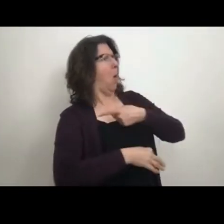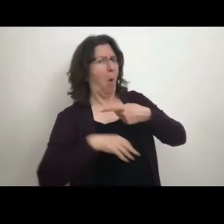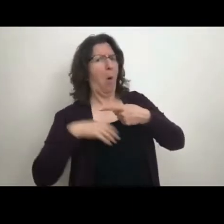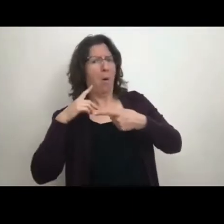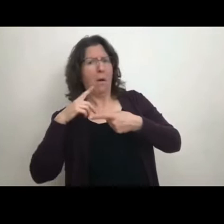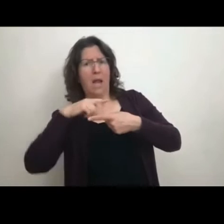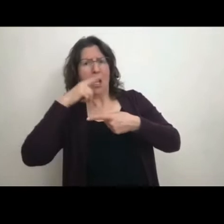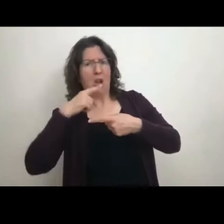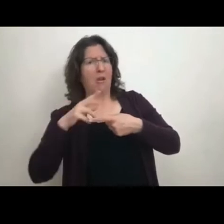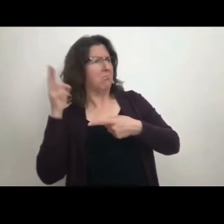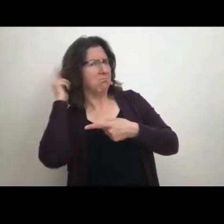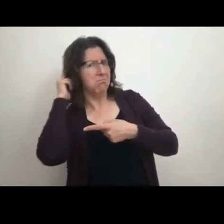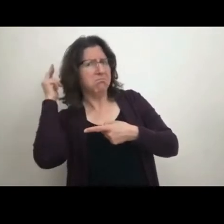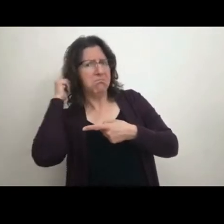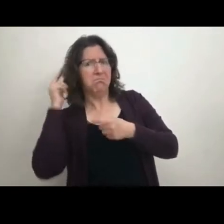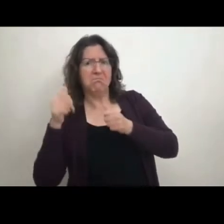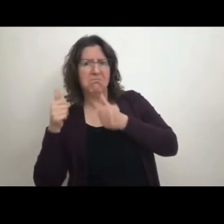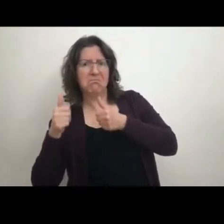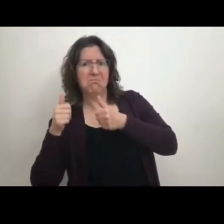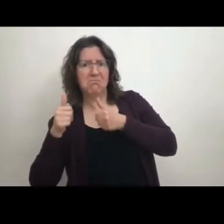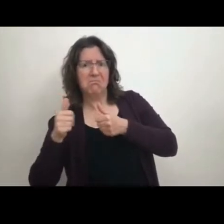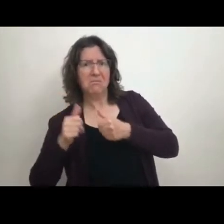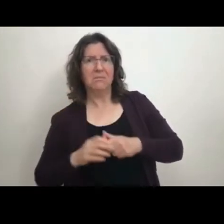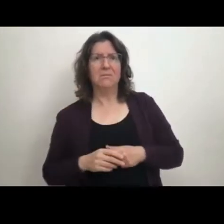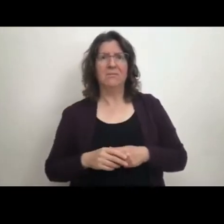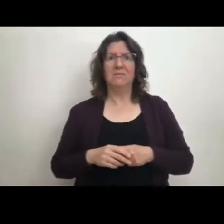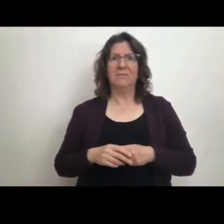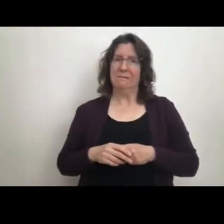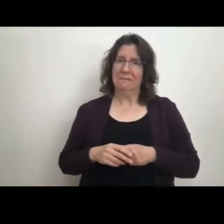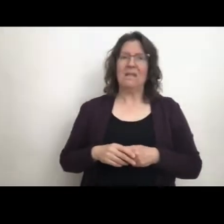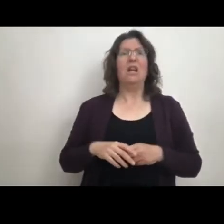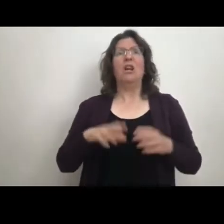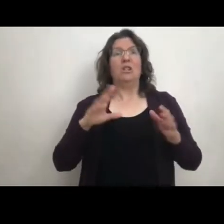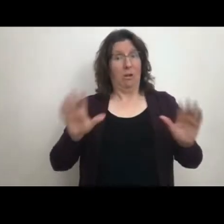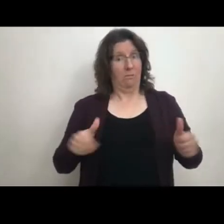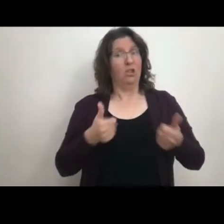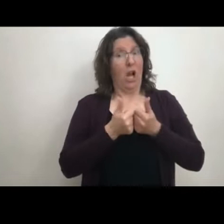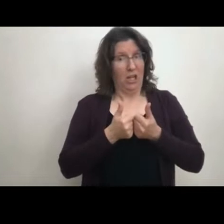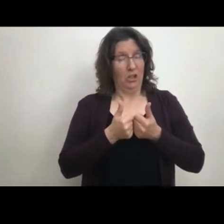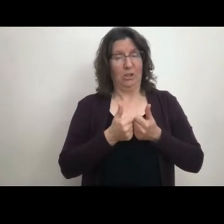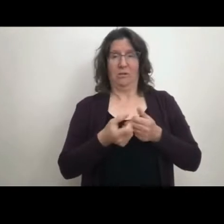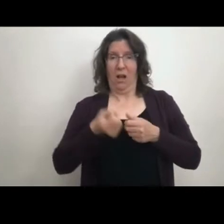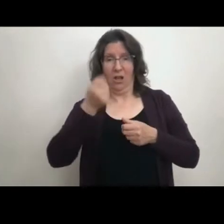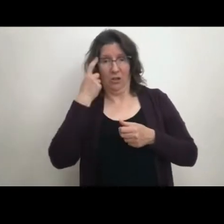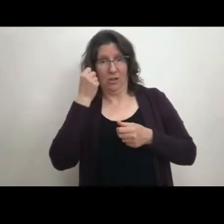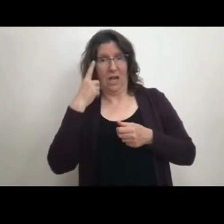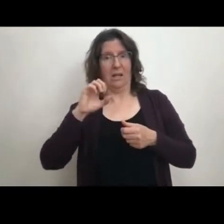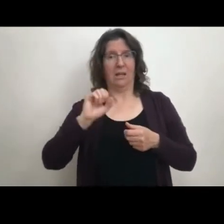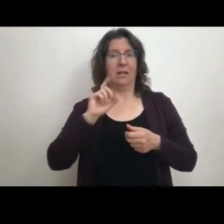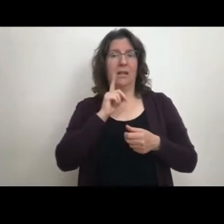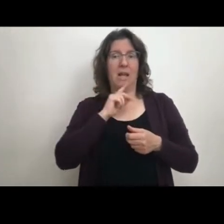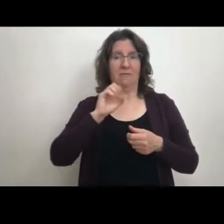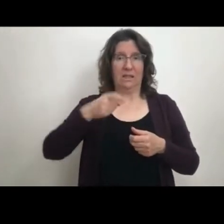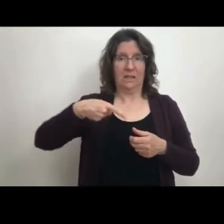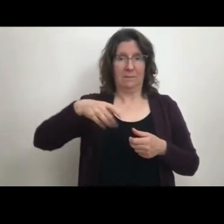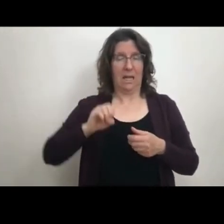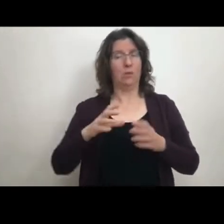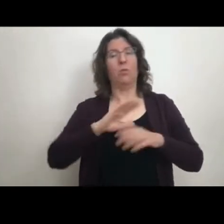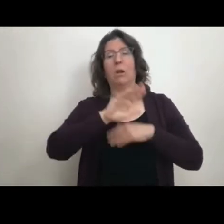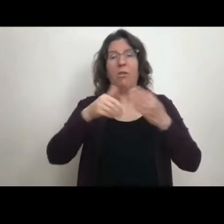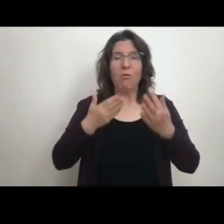suggest that technology such as cochlear implants, and so on, is the way to go.